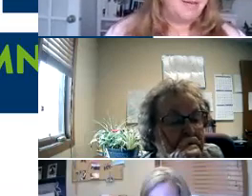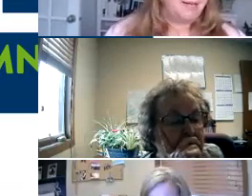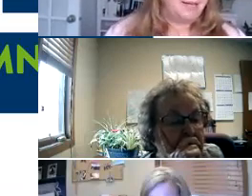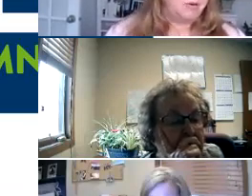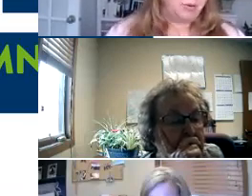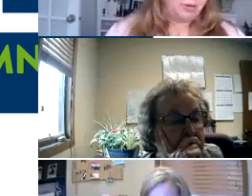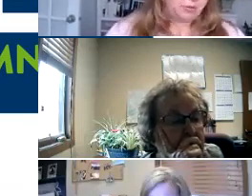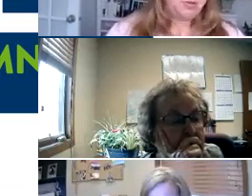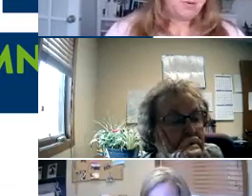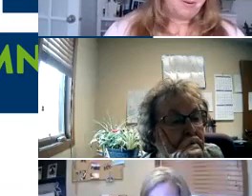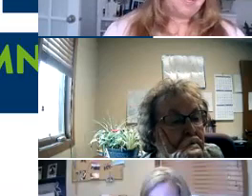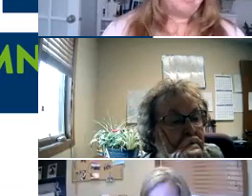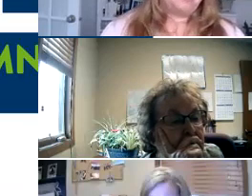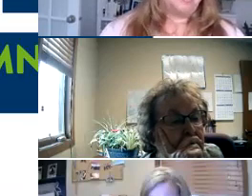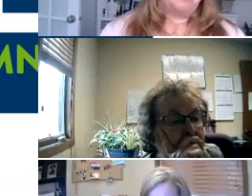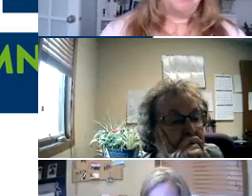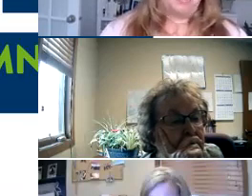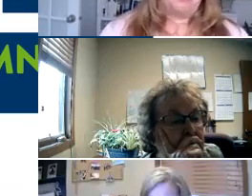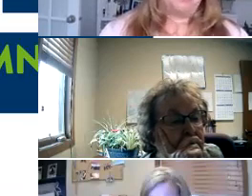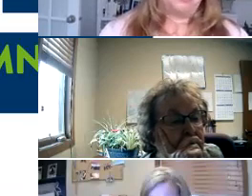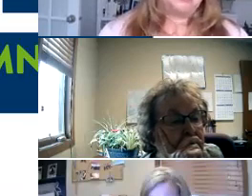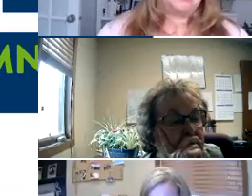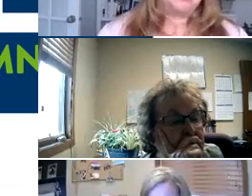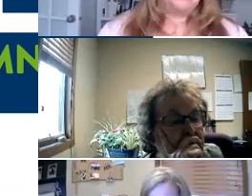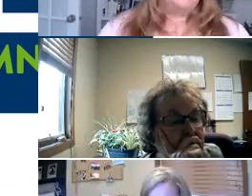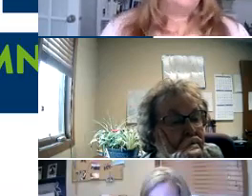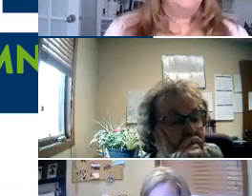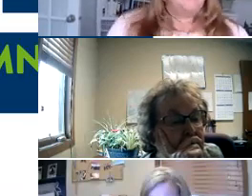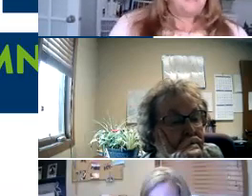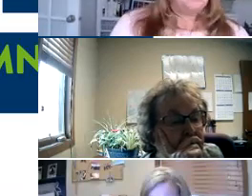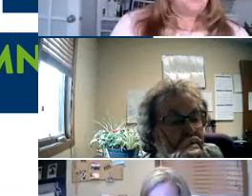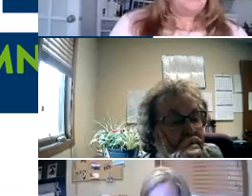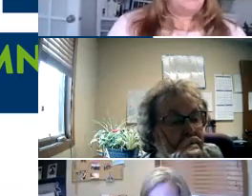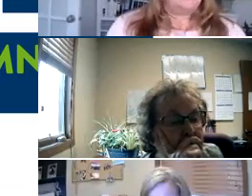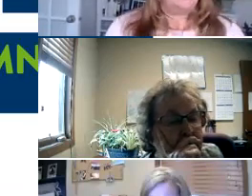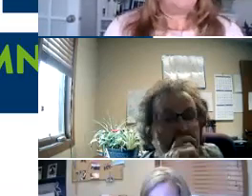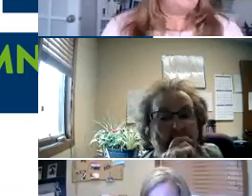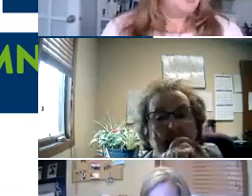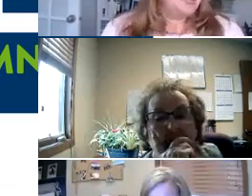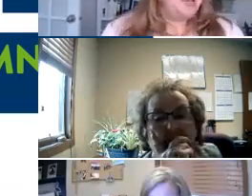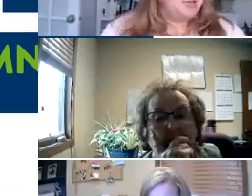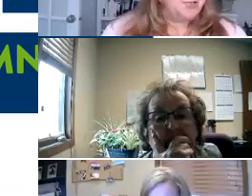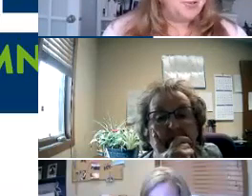will bring you to that website that talks about applying for a license. And that is what a resource